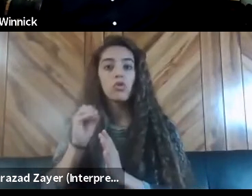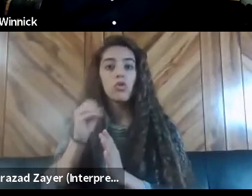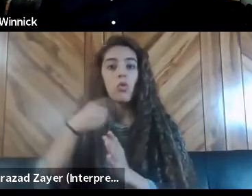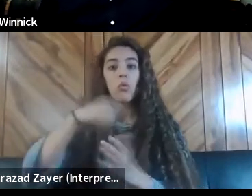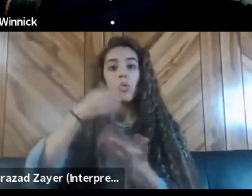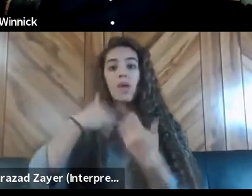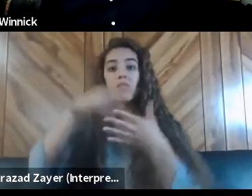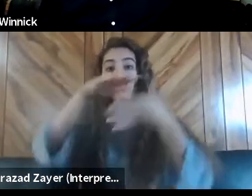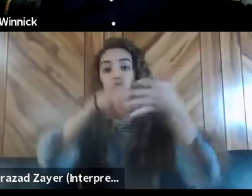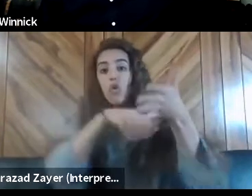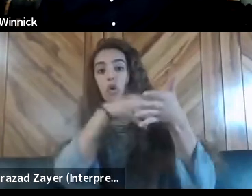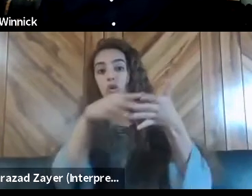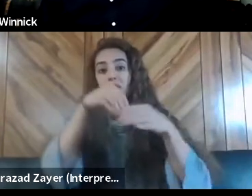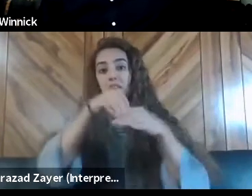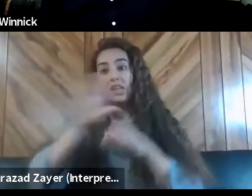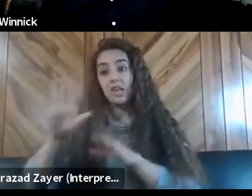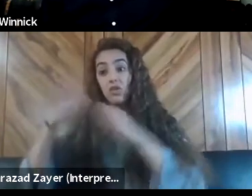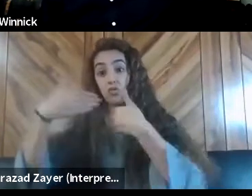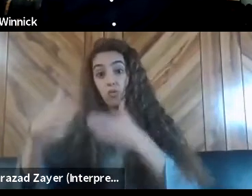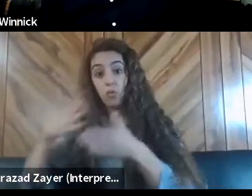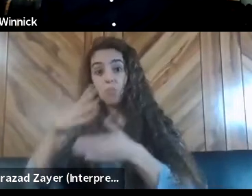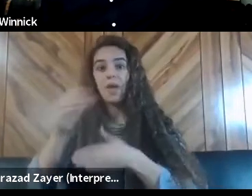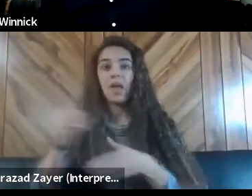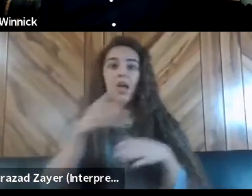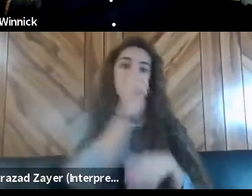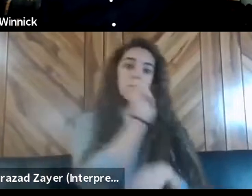have to get him to order. So you pick up the toothbrush, you put the toothpaste